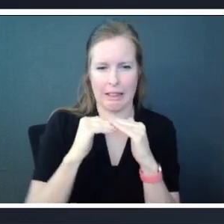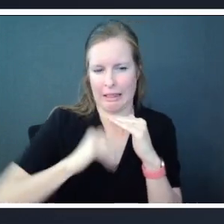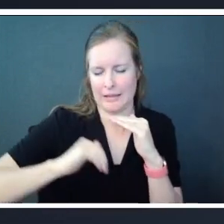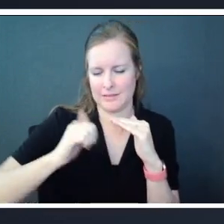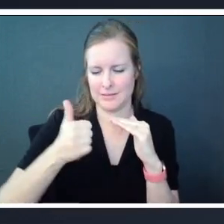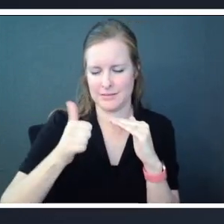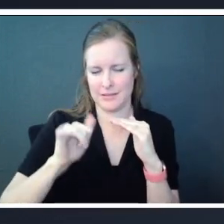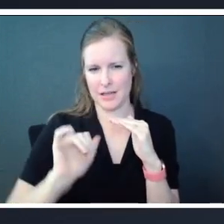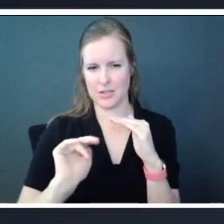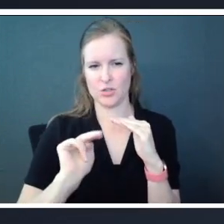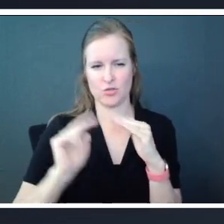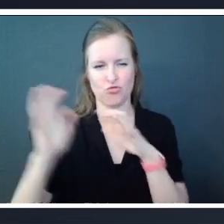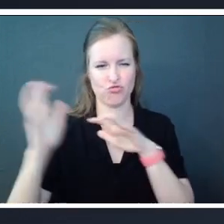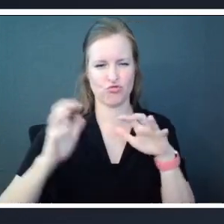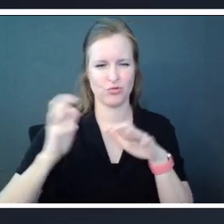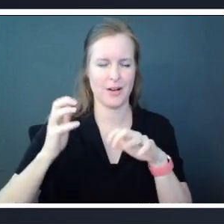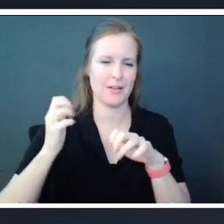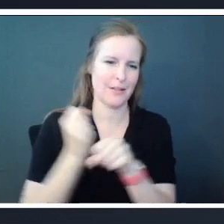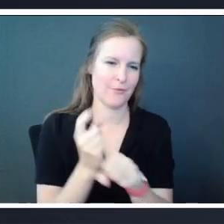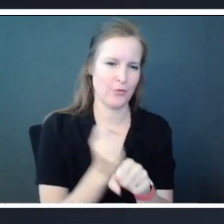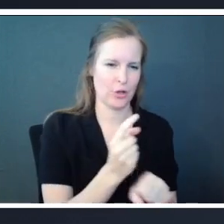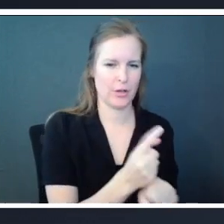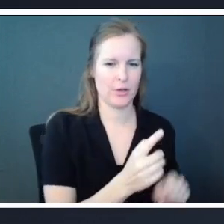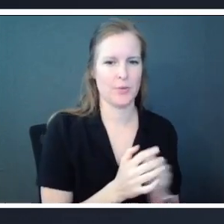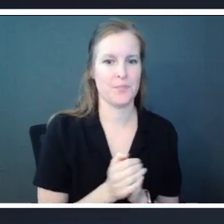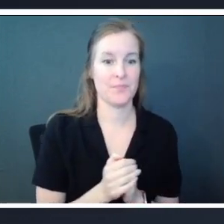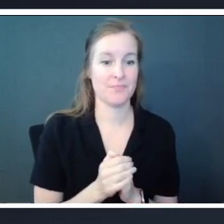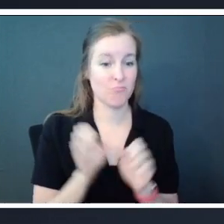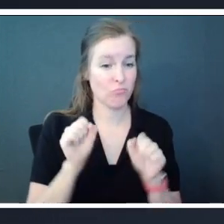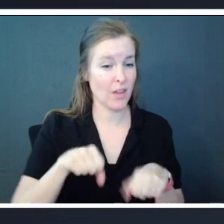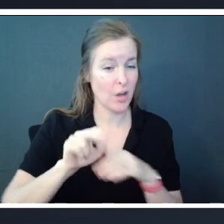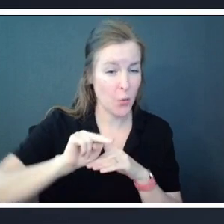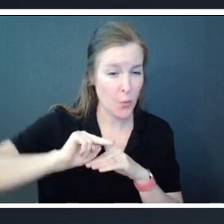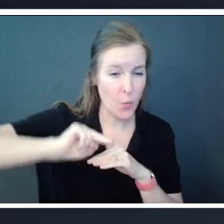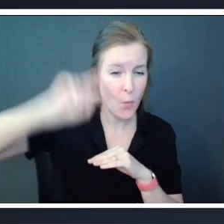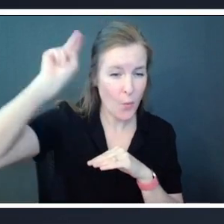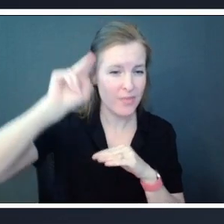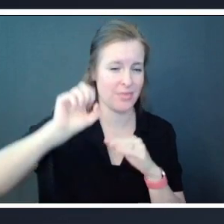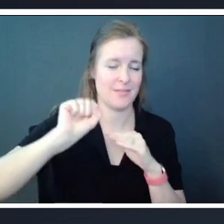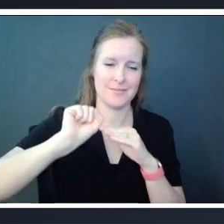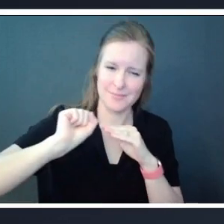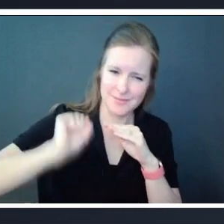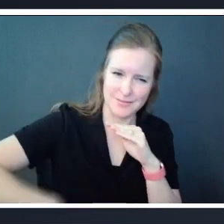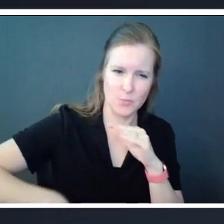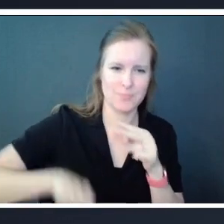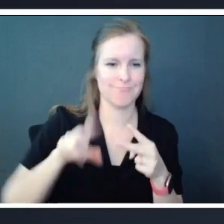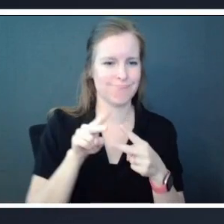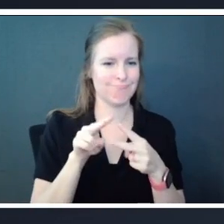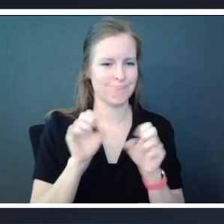this planet, including Earth s North and South pole. There's little plant life in deserts,